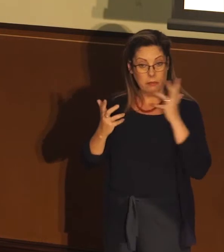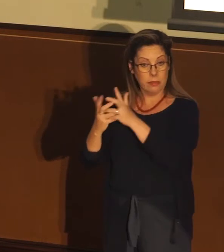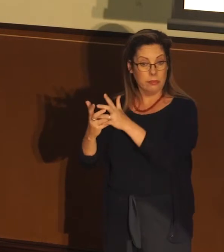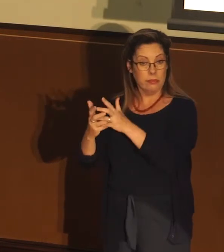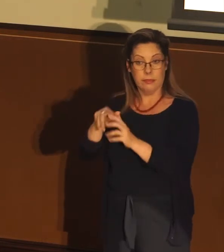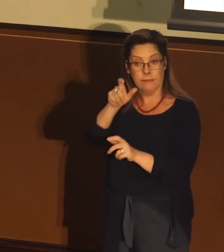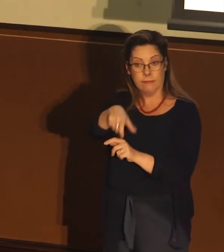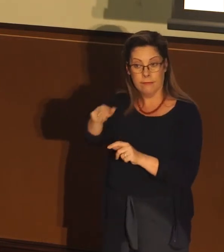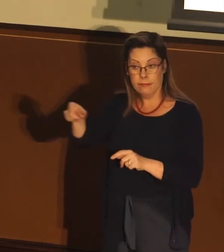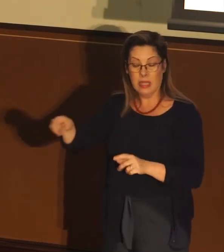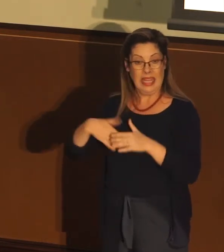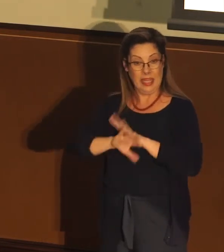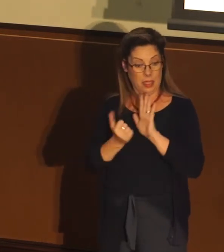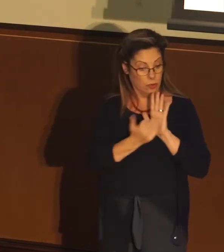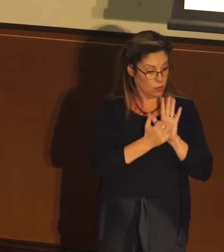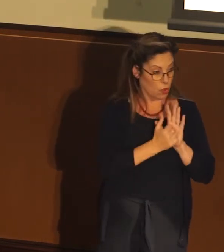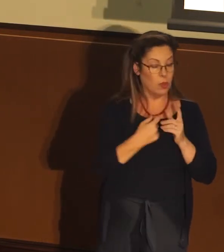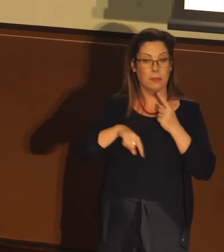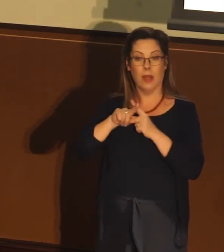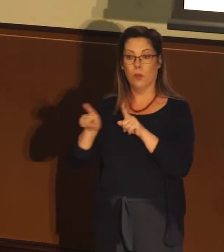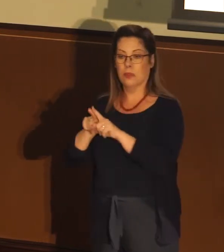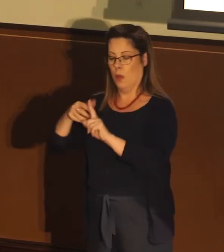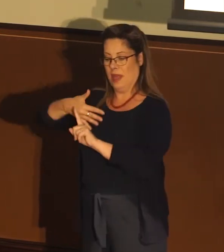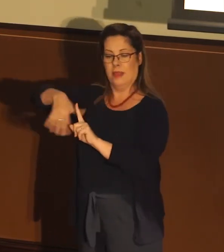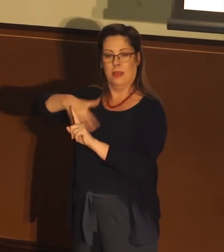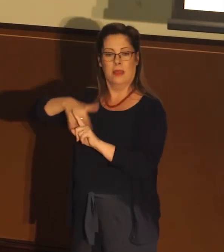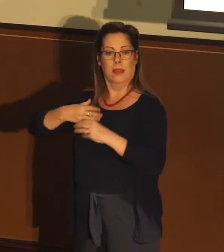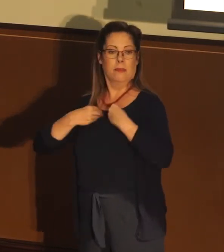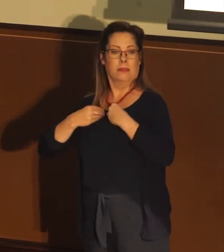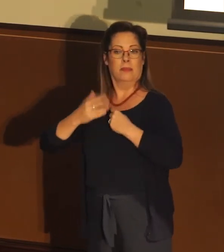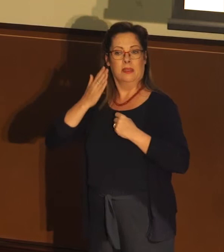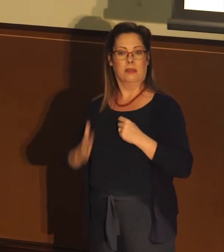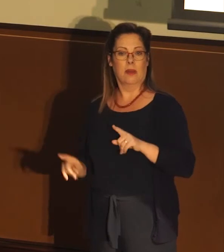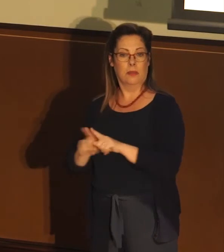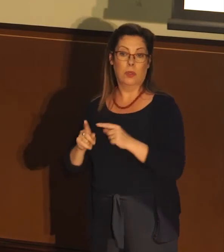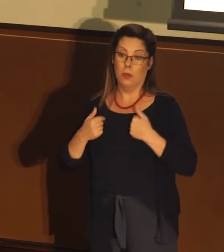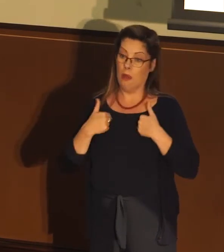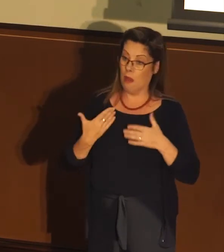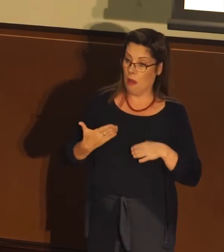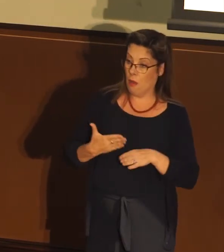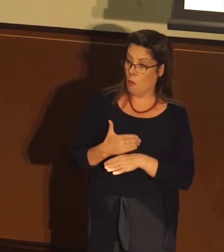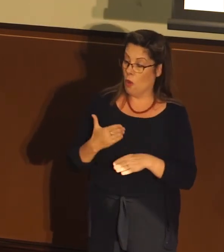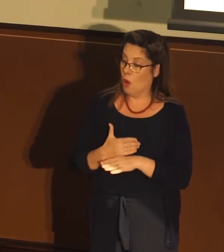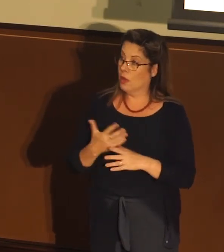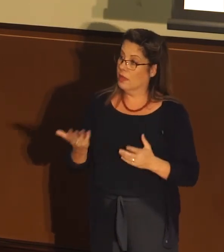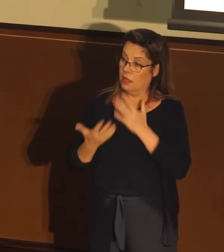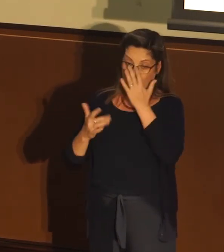Not just in our stores but also in our support centres as well. I probably work...I live on the Central Coast